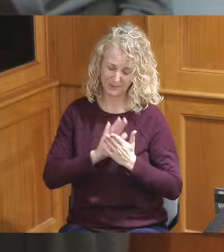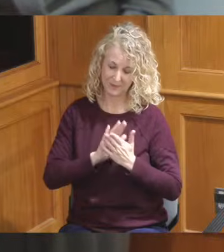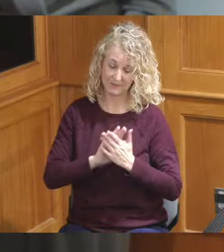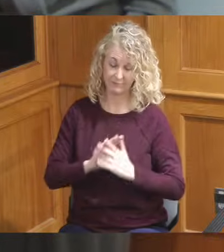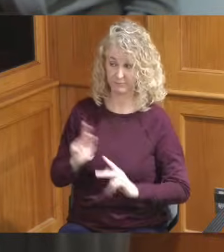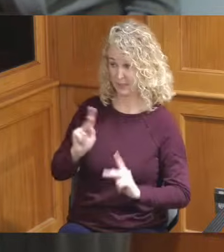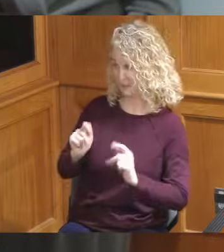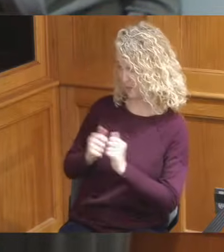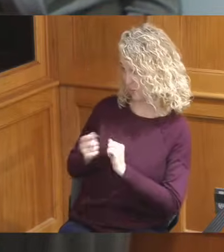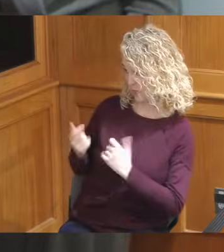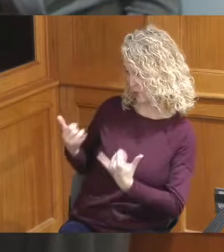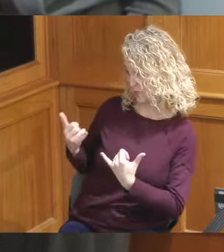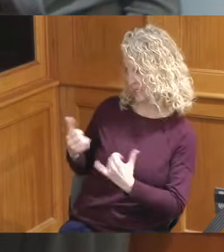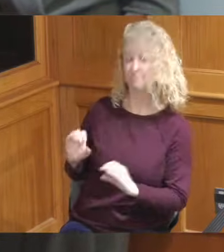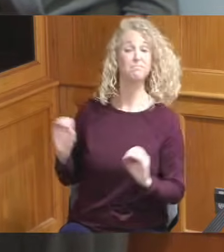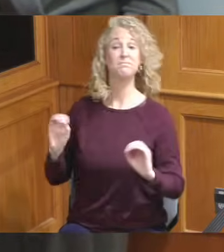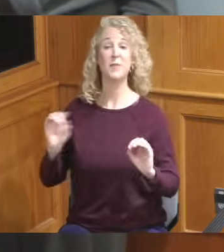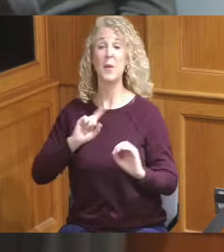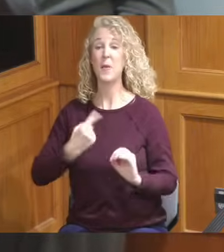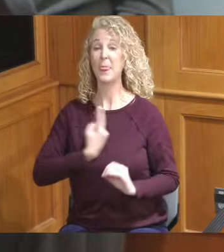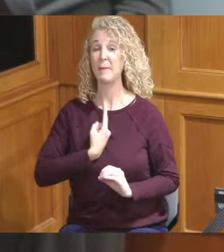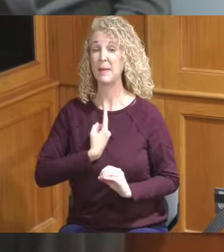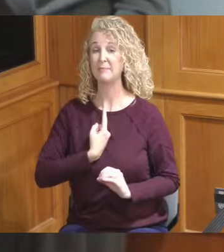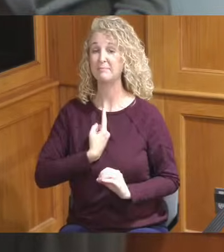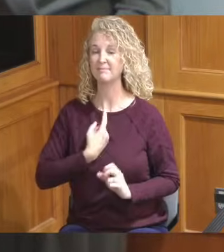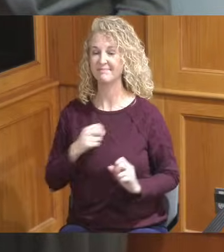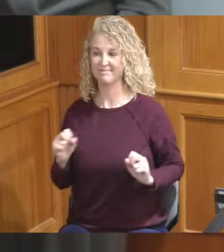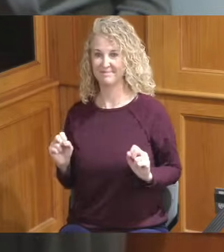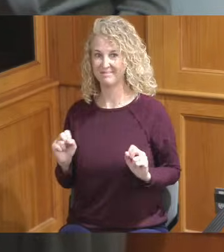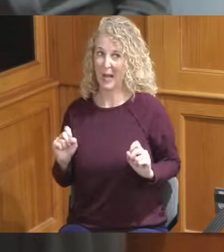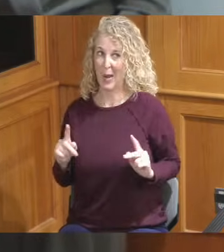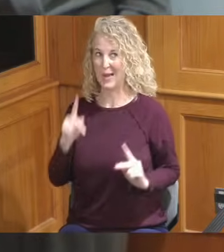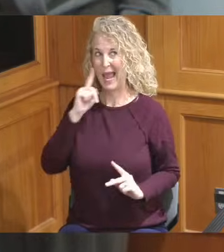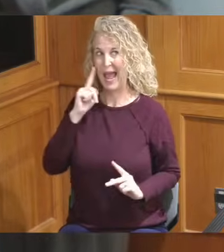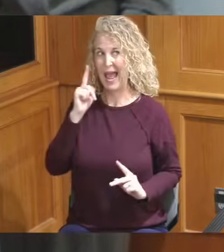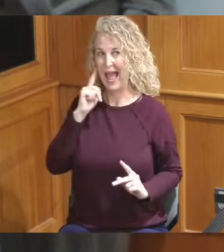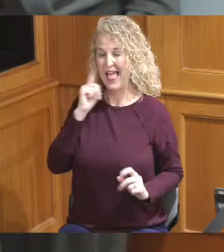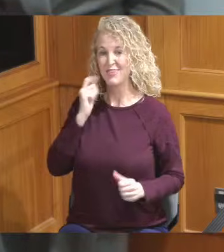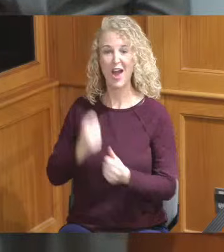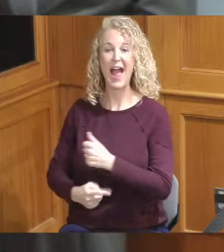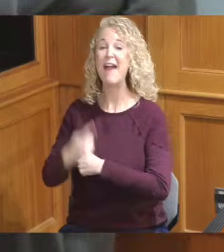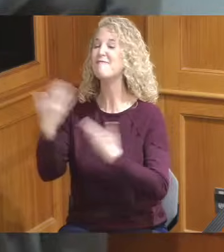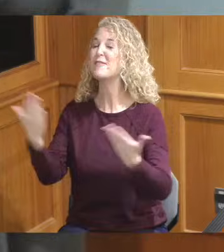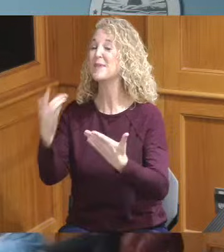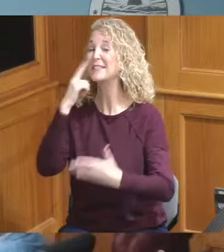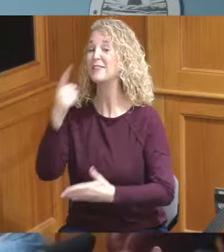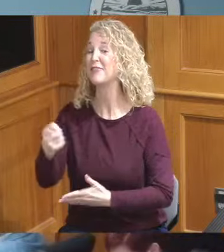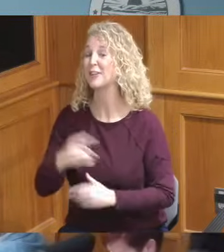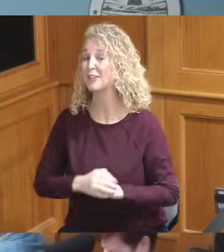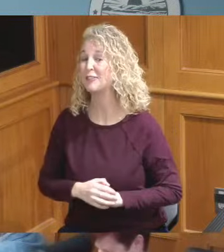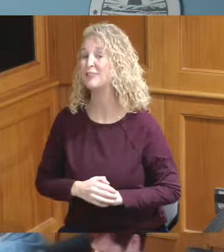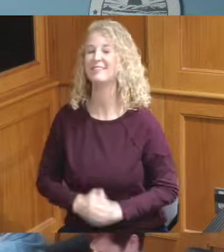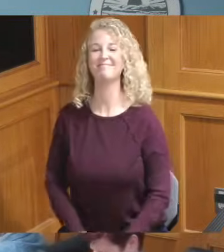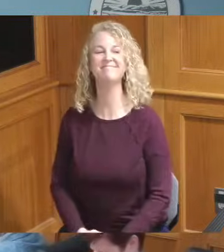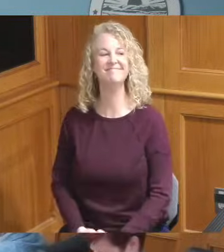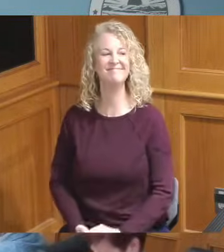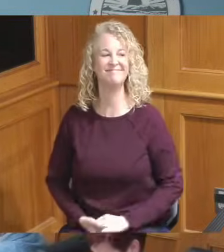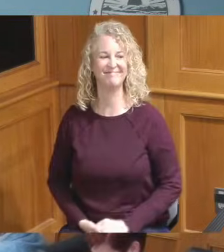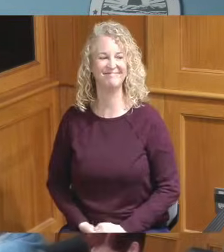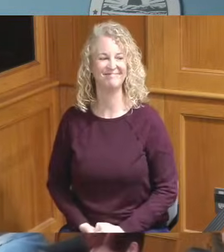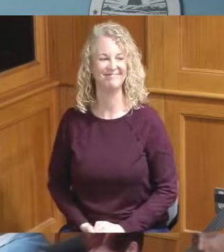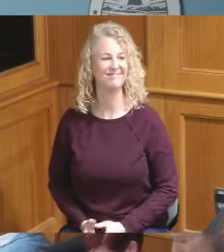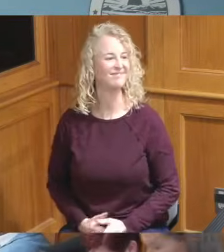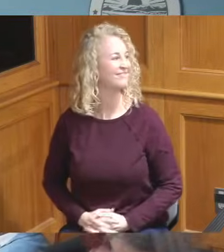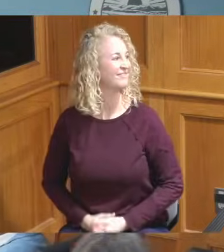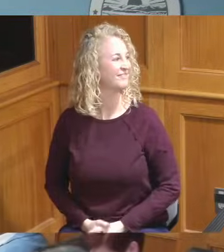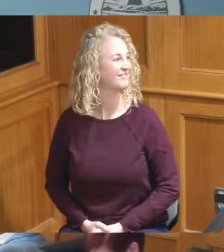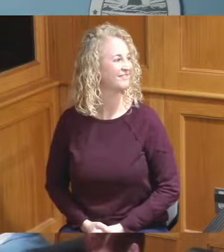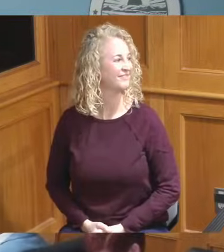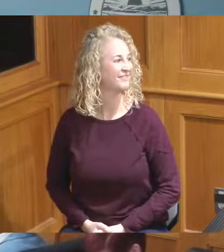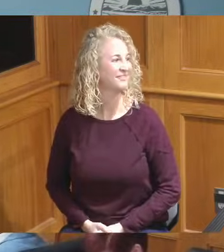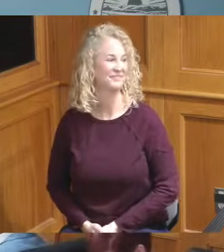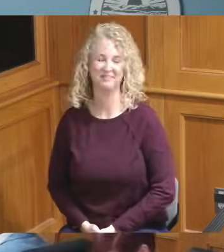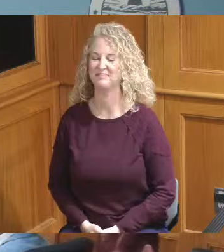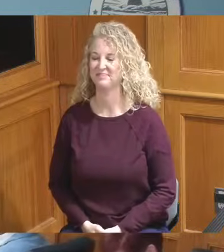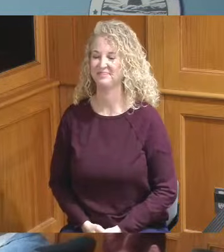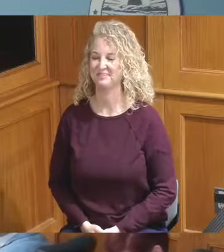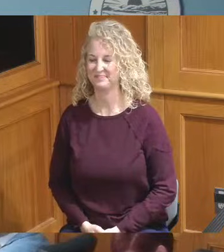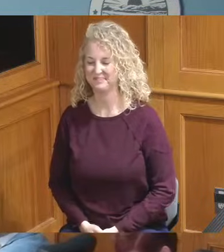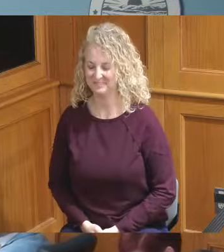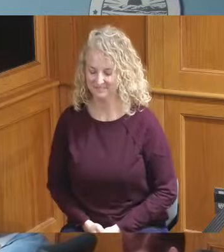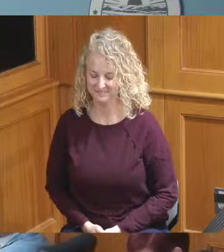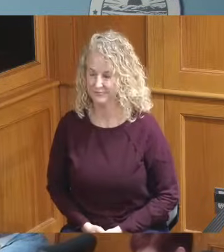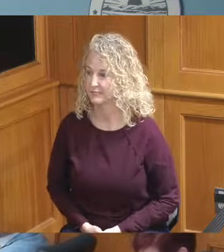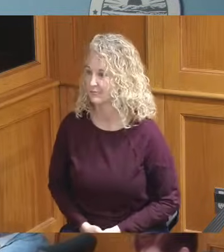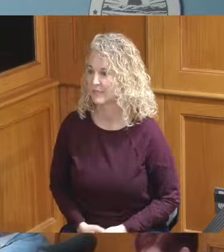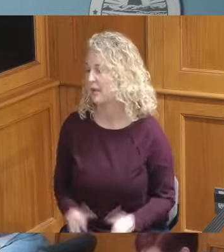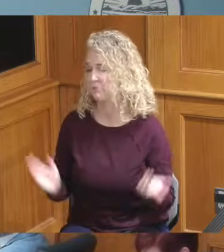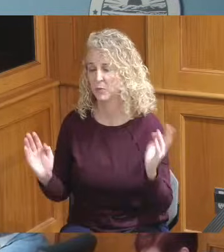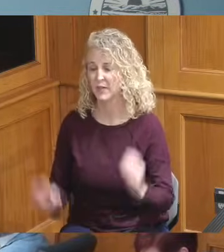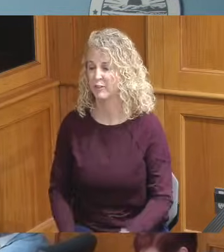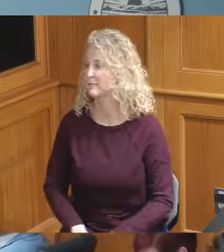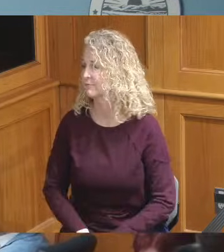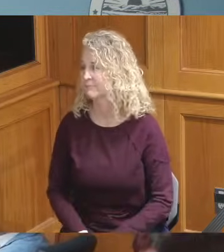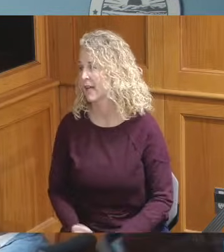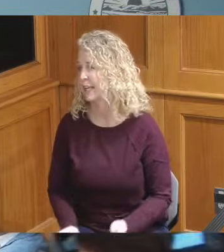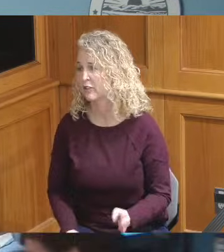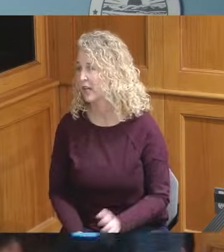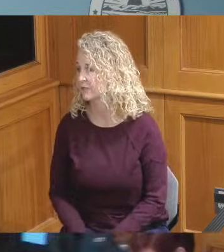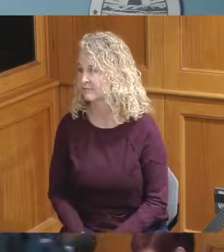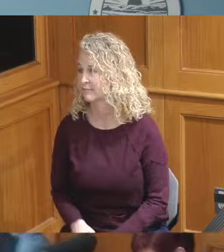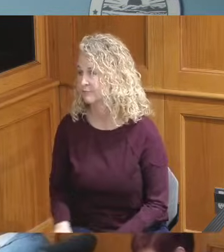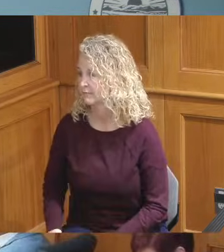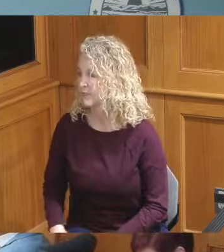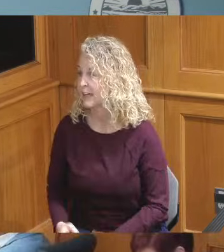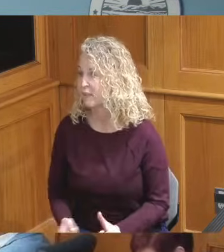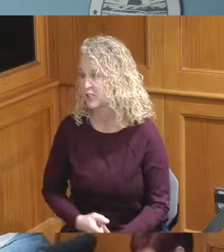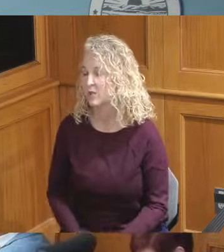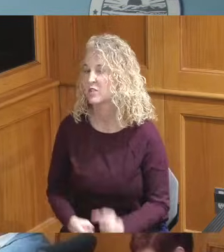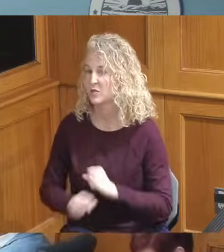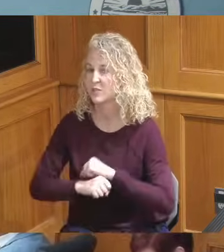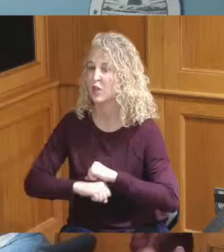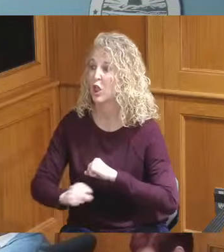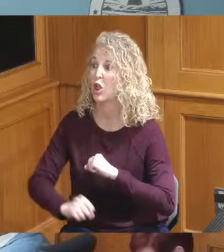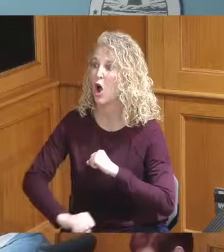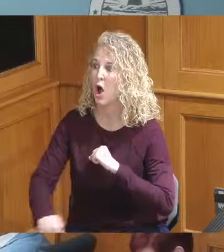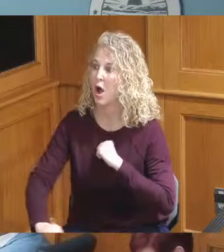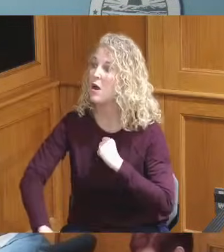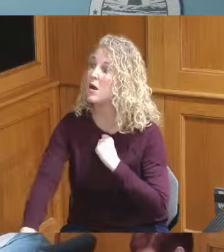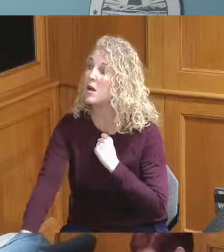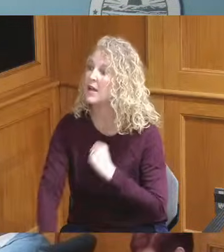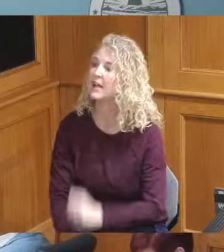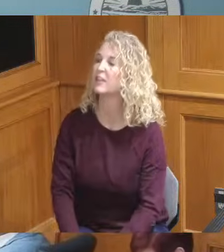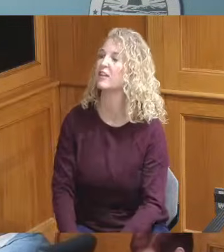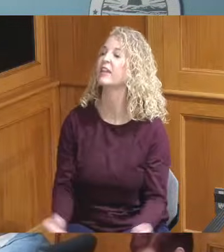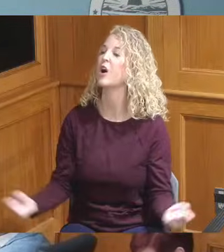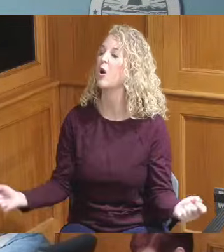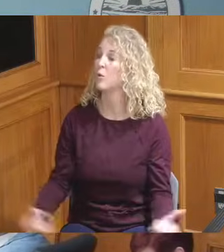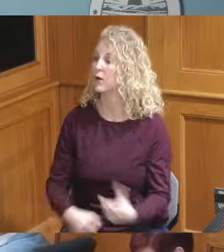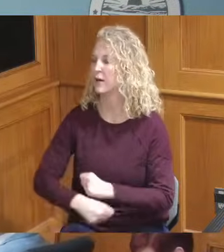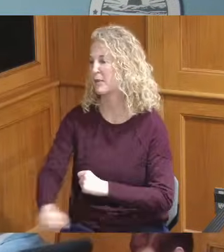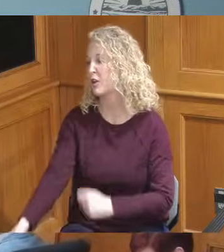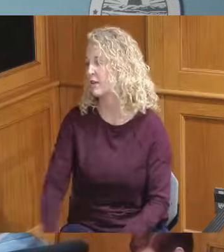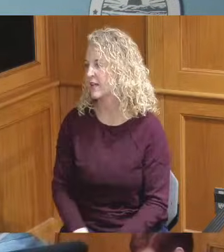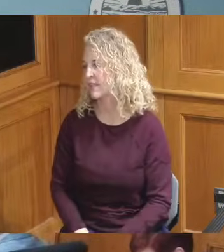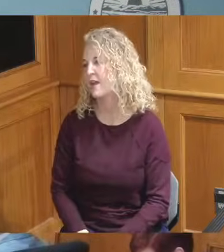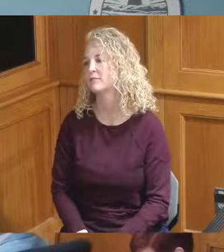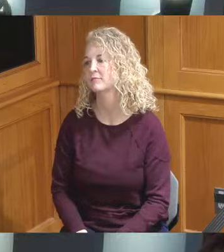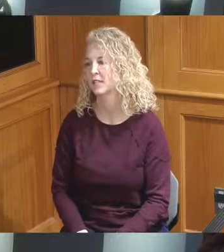with you? No, no, it's just they were they're all here for you. So, we're coming down. Okay.